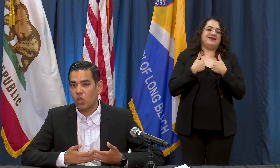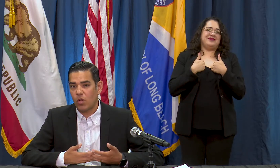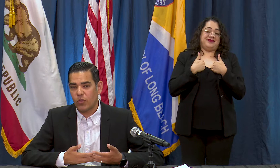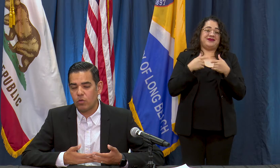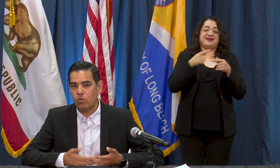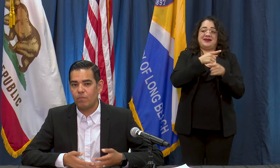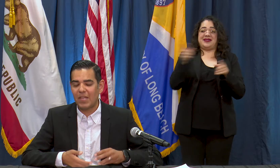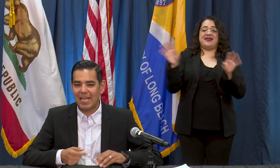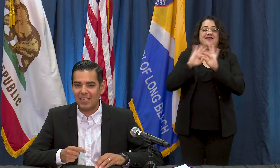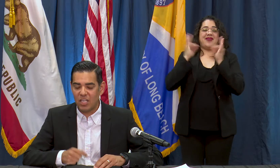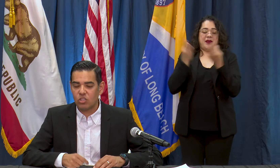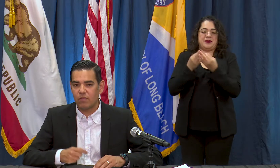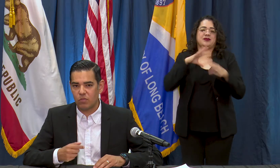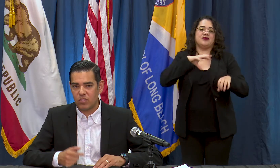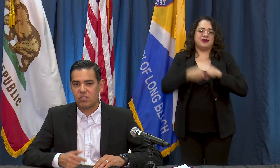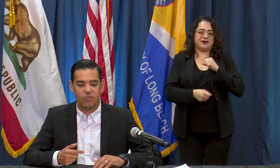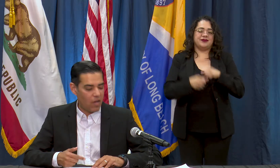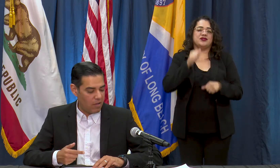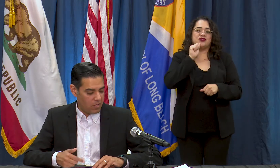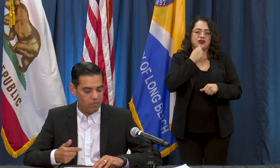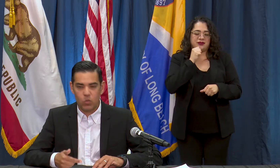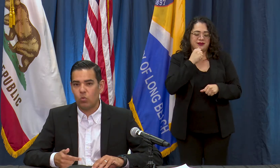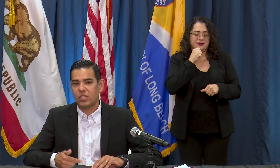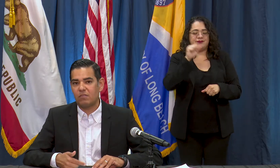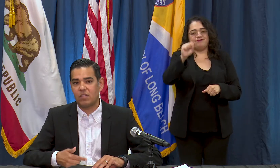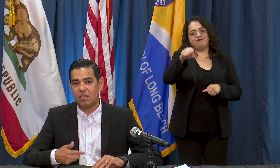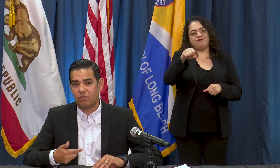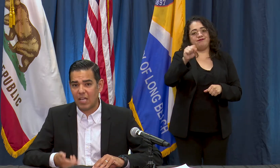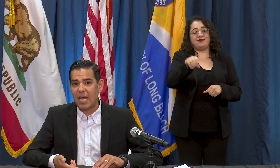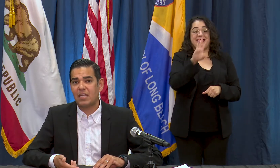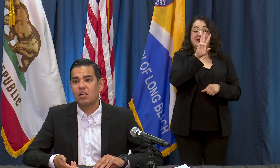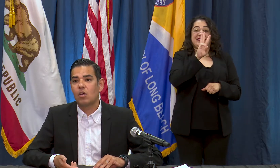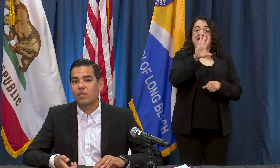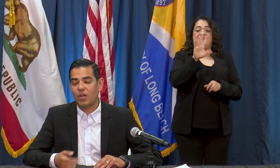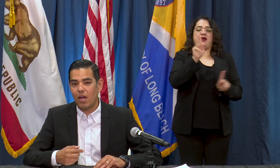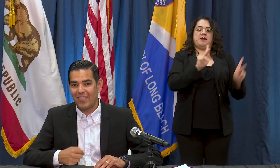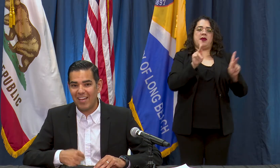are going through and each of those 65 individuals that have died, they